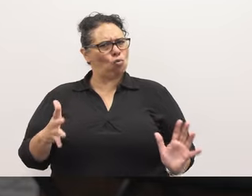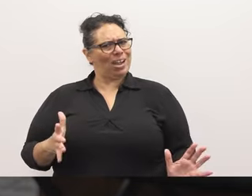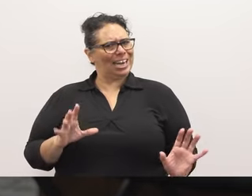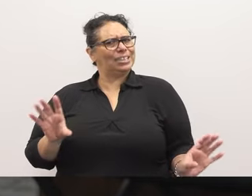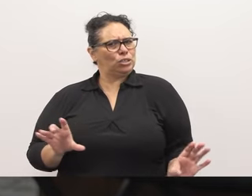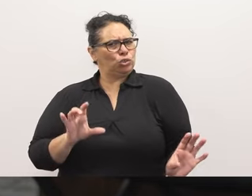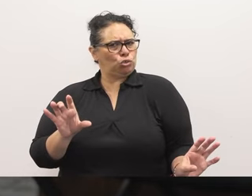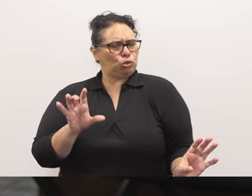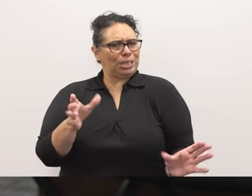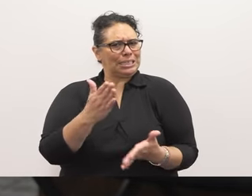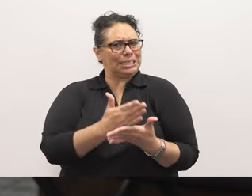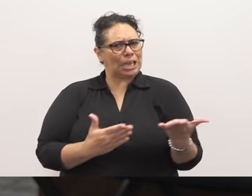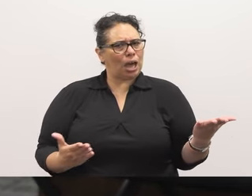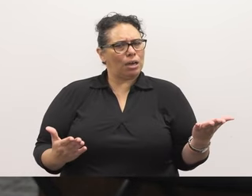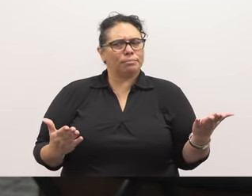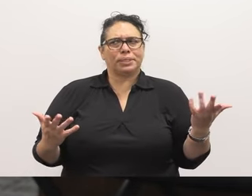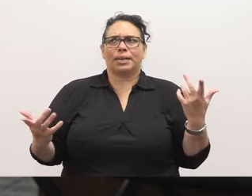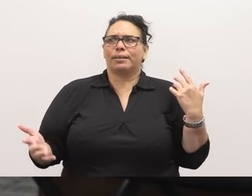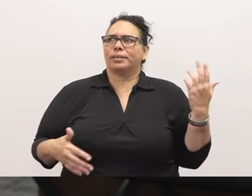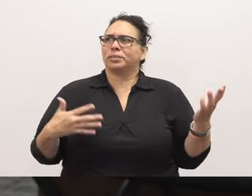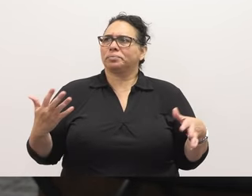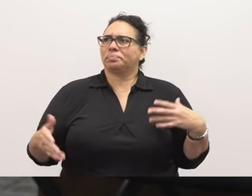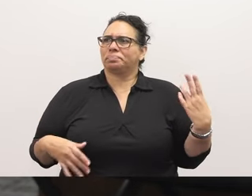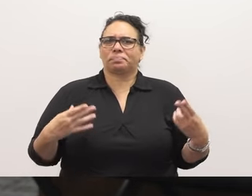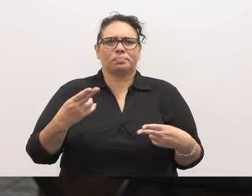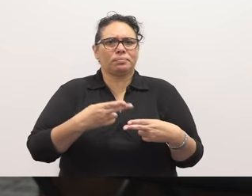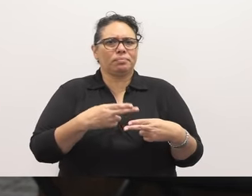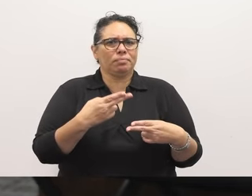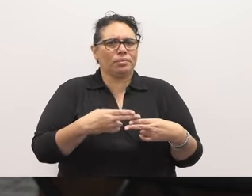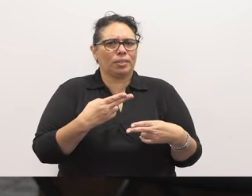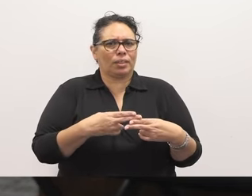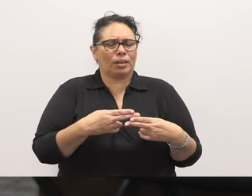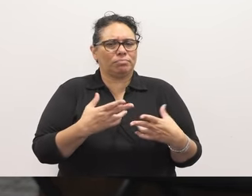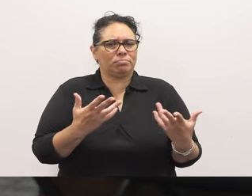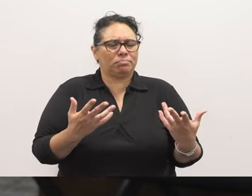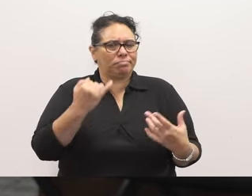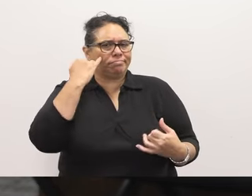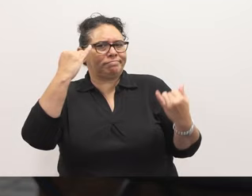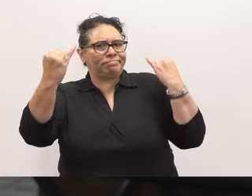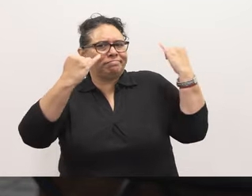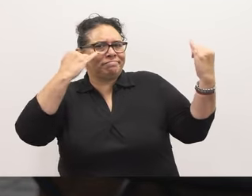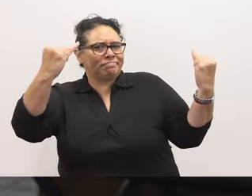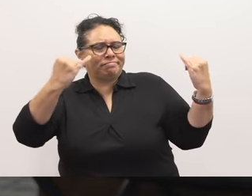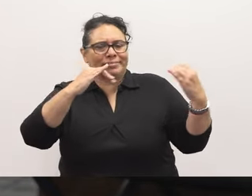let's call it tenement or principles of a community school.